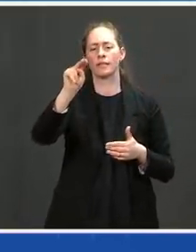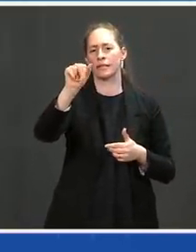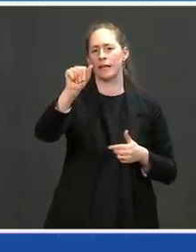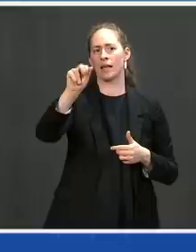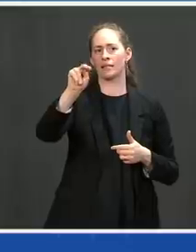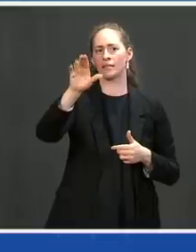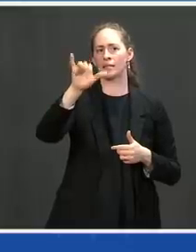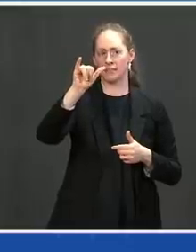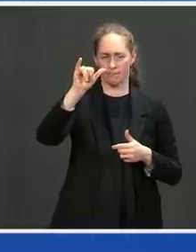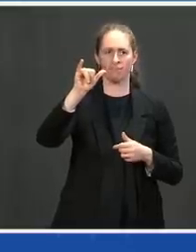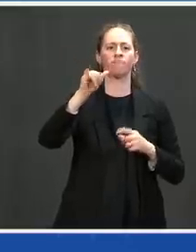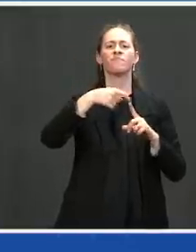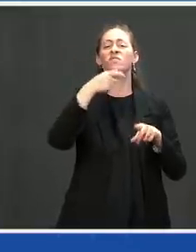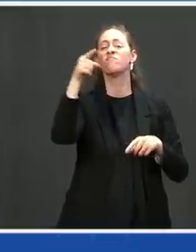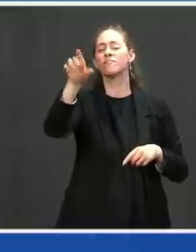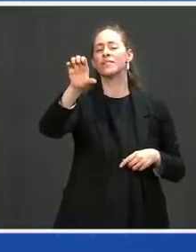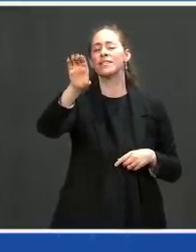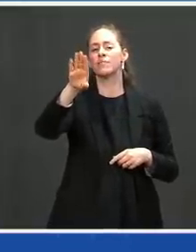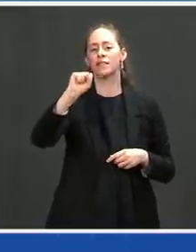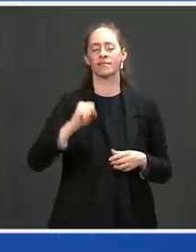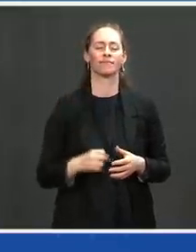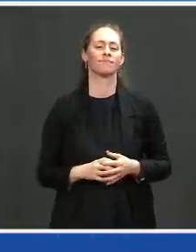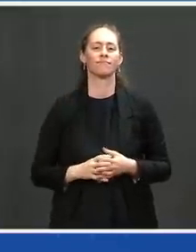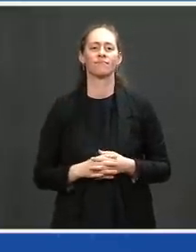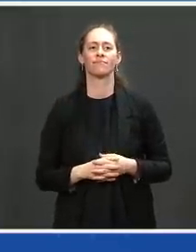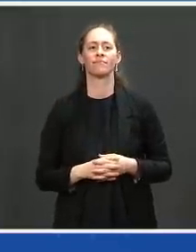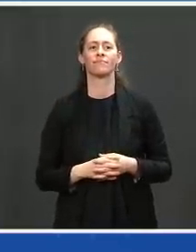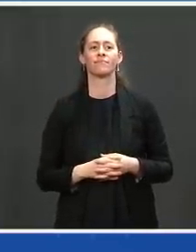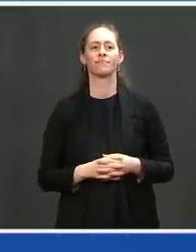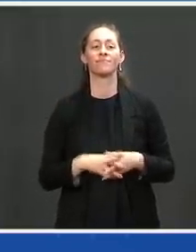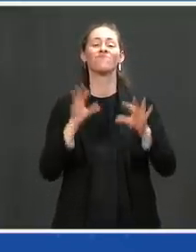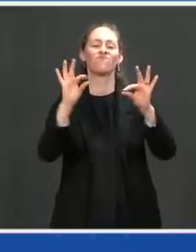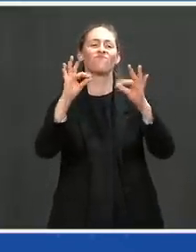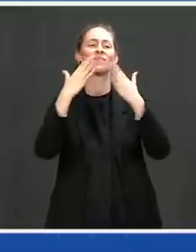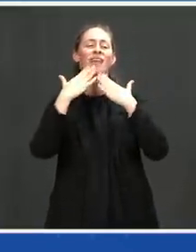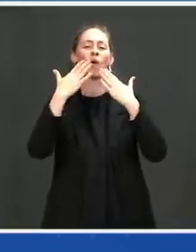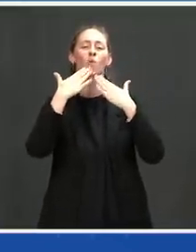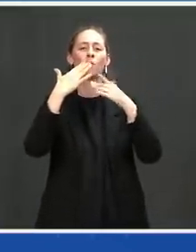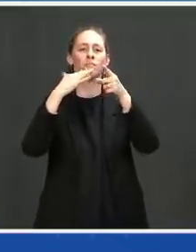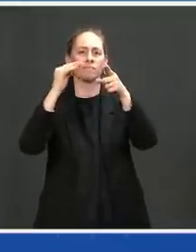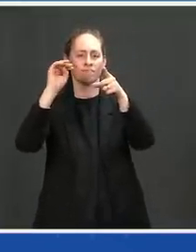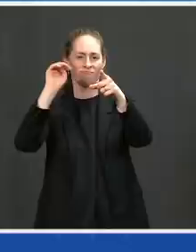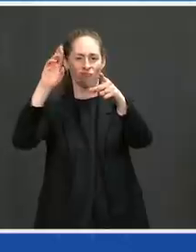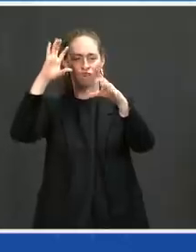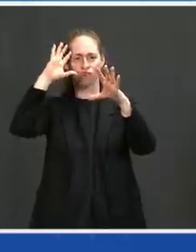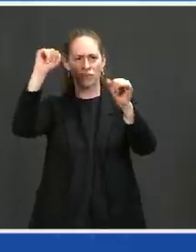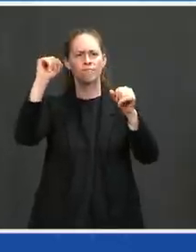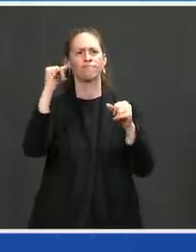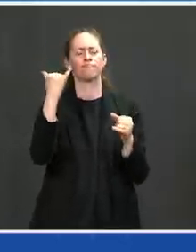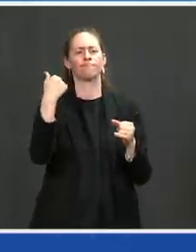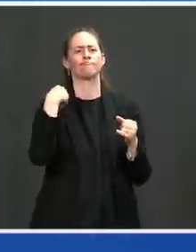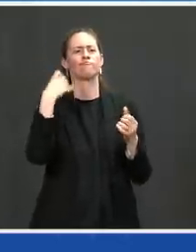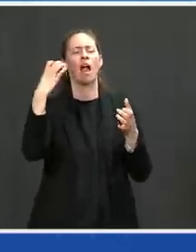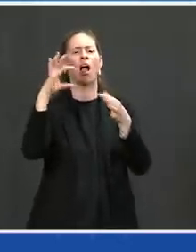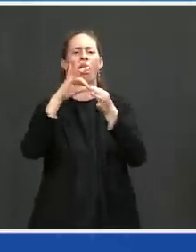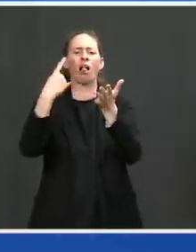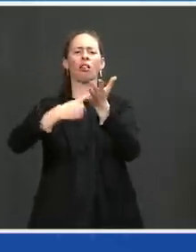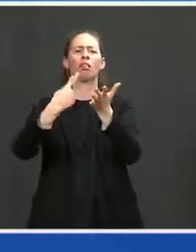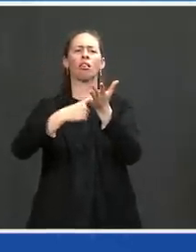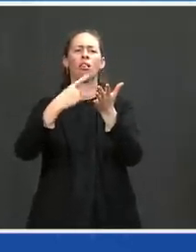The Press: Thank you very much, Mr. President. I want to go back to voting rights. And as Yamiche mentioned, Republican legislatures across the country